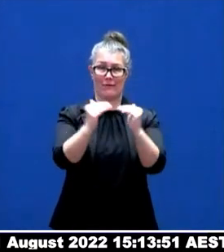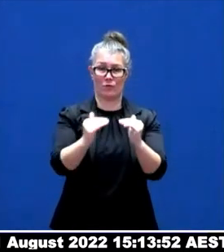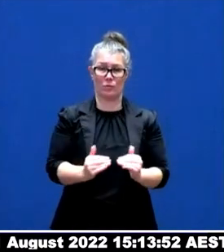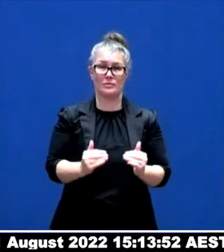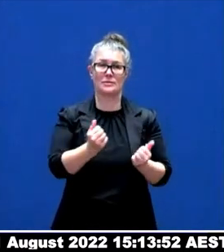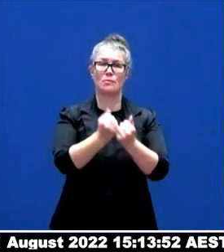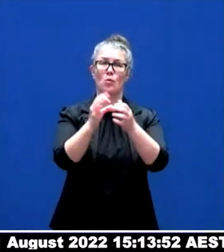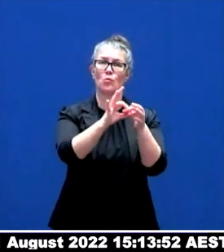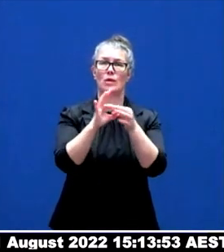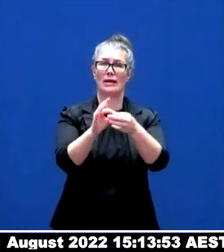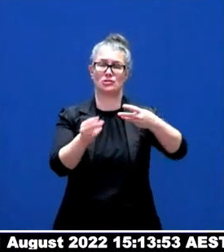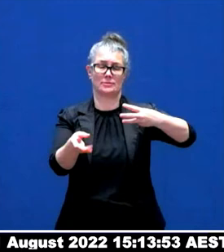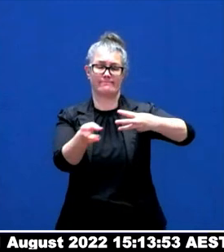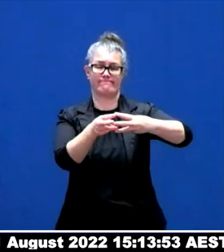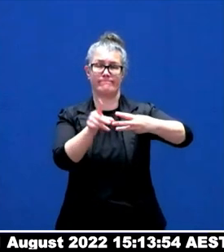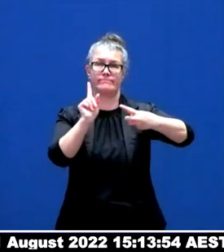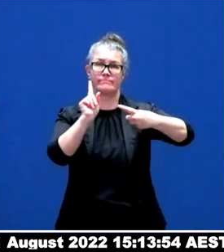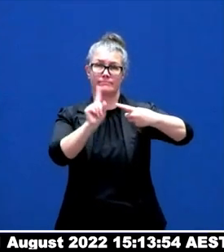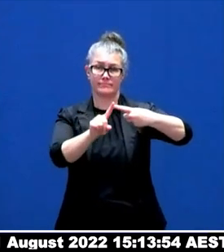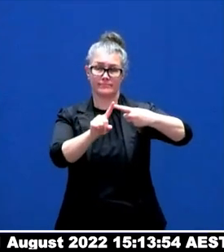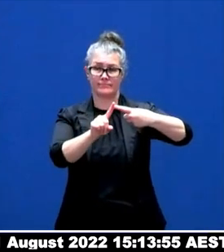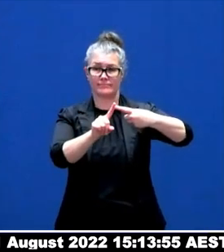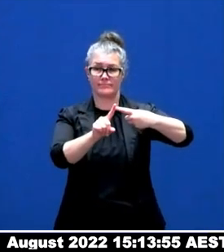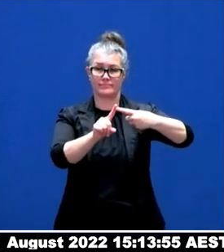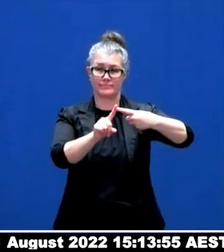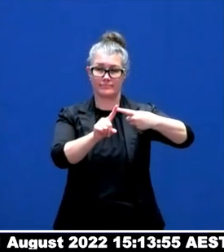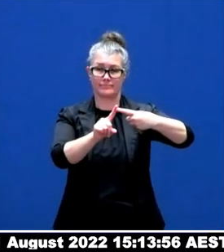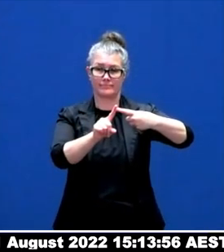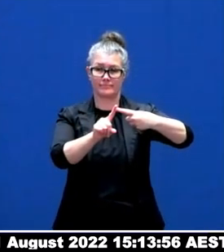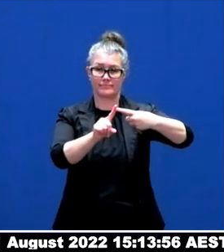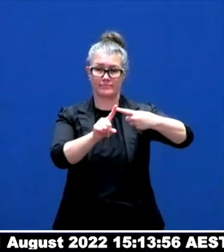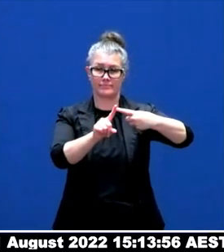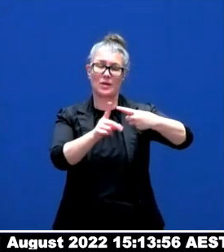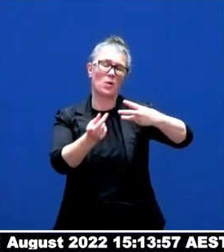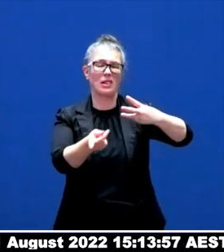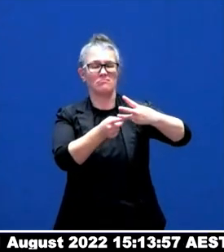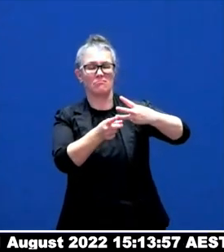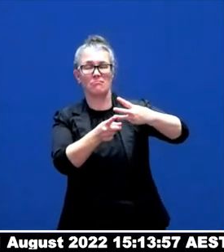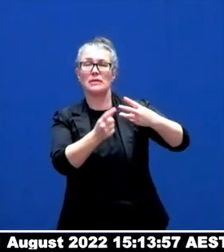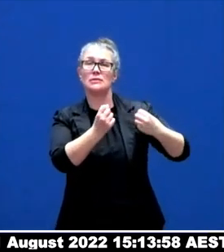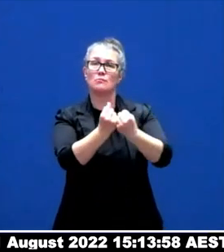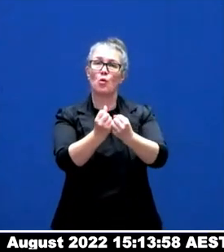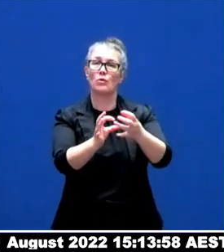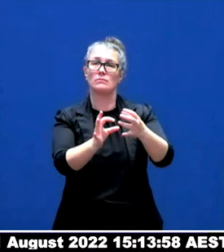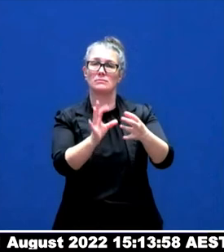There's level 1, which is sort of support connection, so it's a very basic aim that's